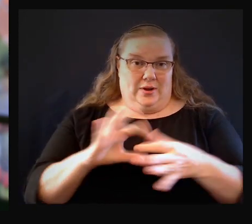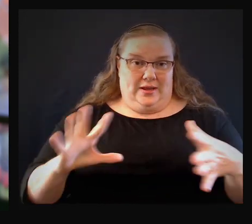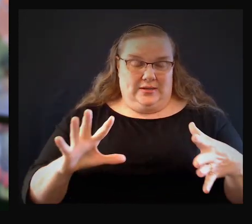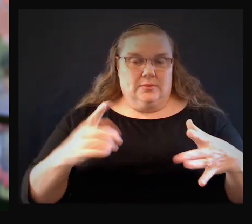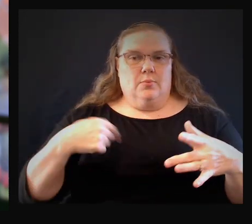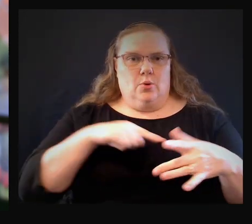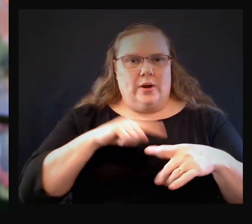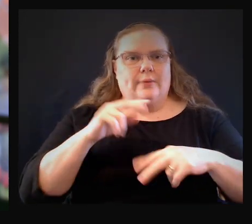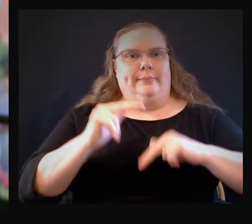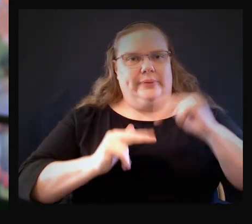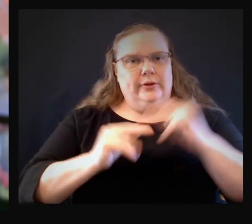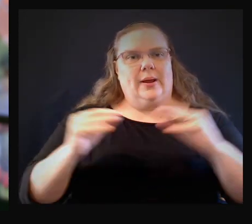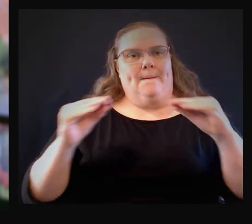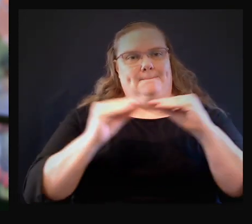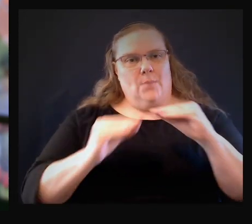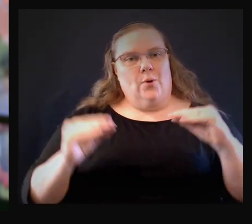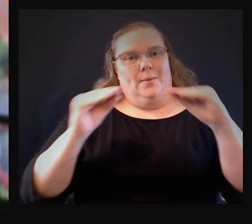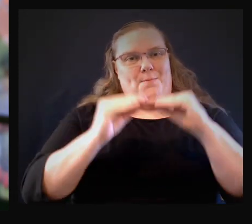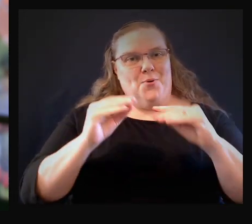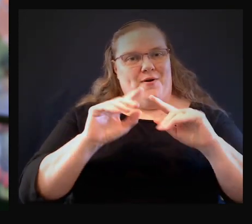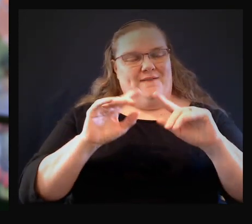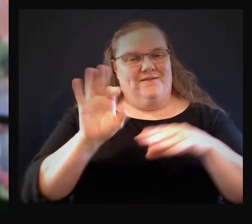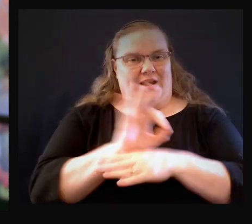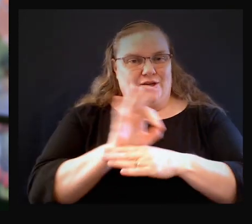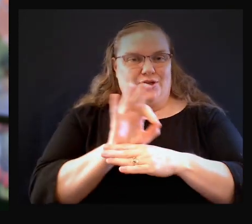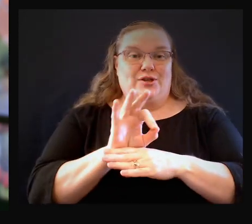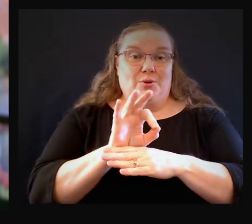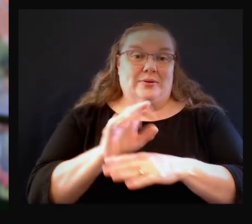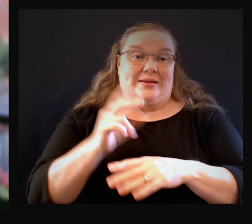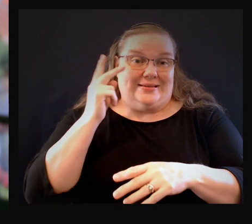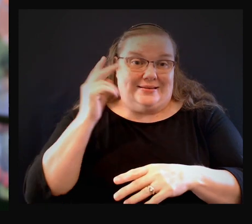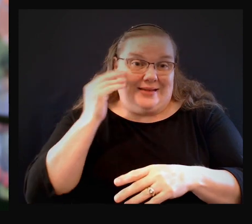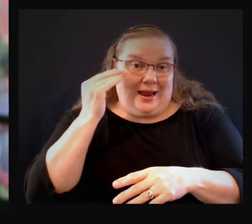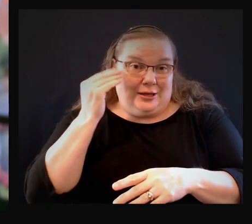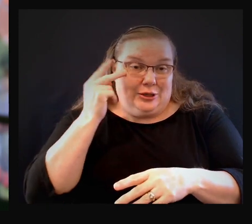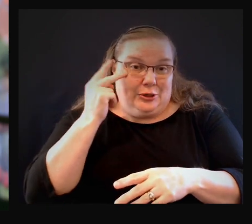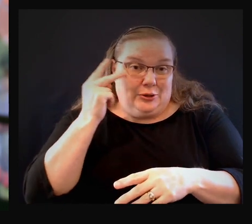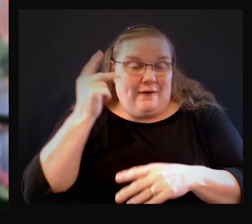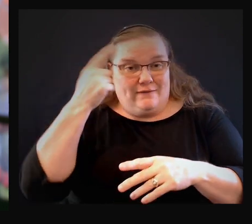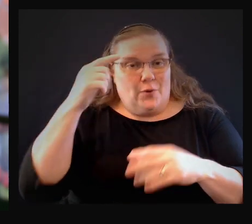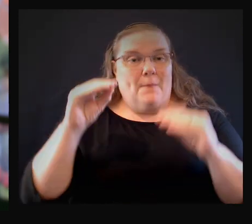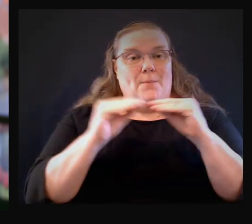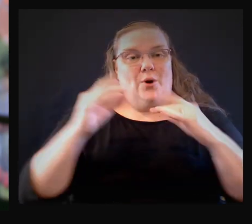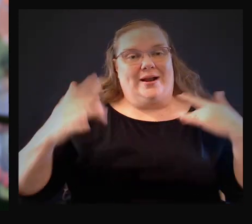and building more features. So keep an eye out for more exciting things to come. Thank you.